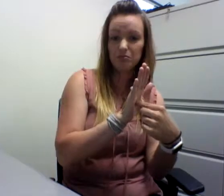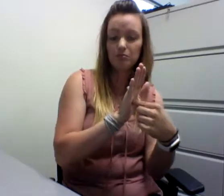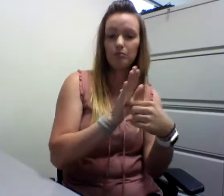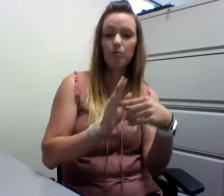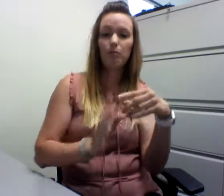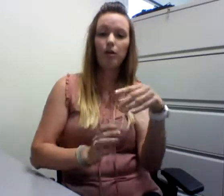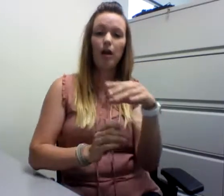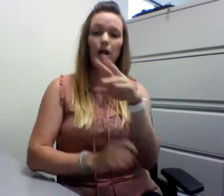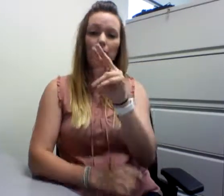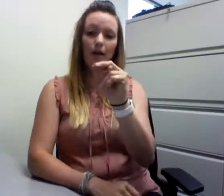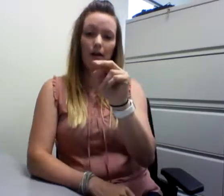different example